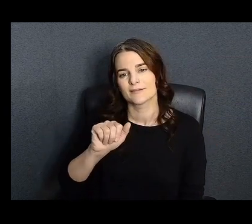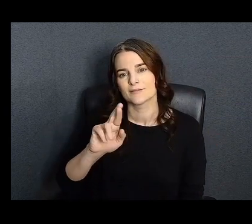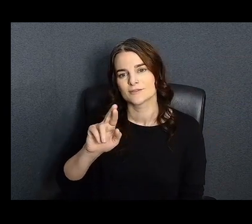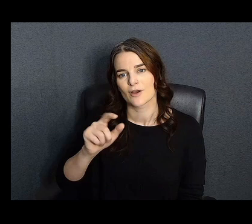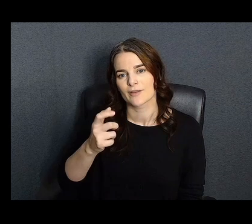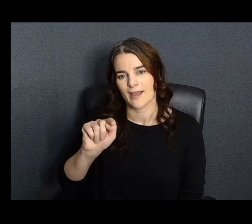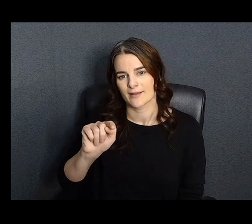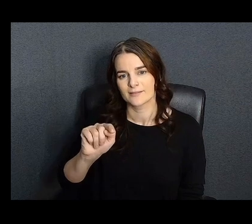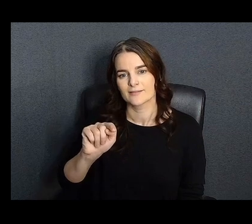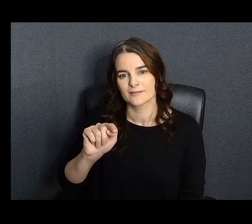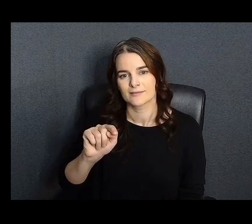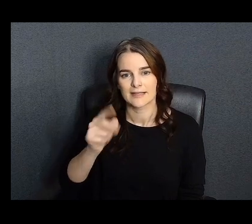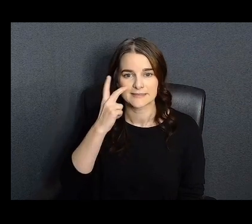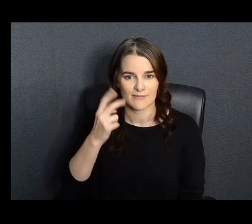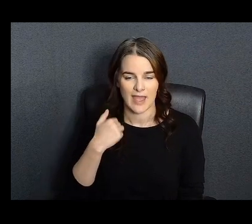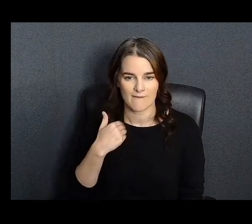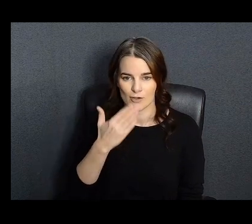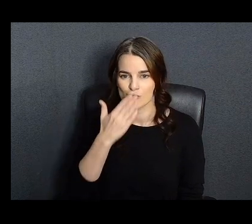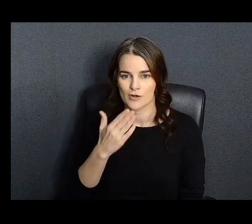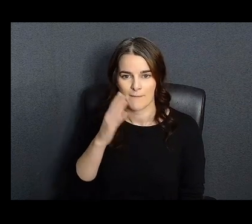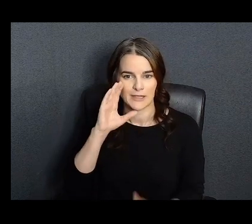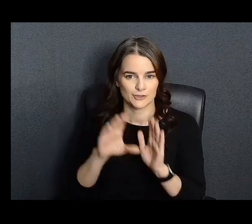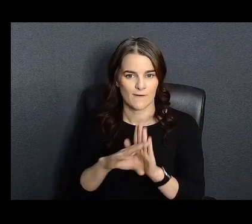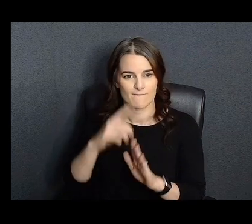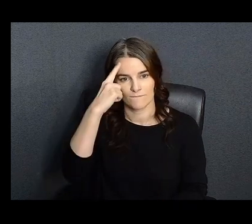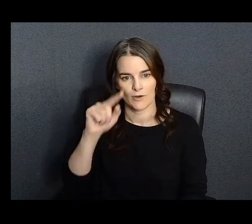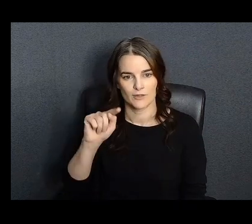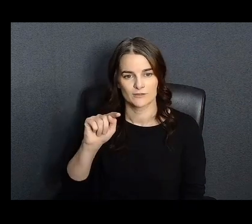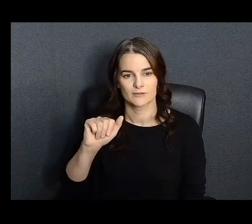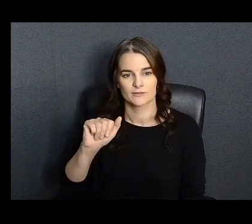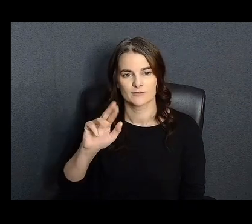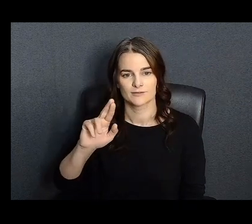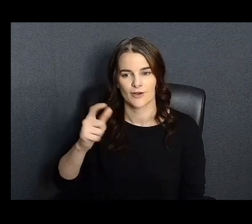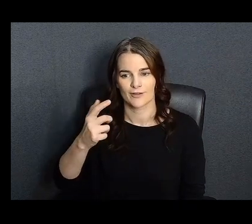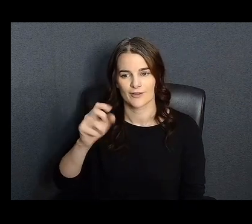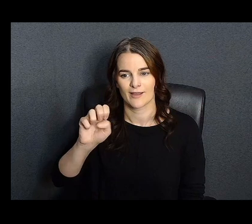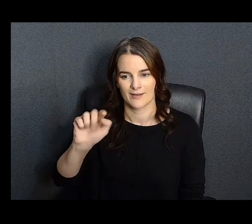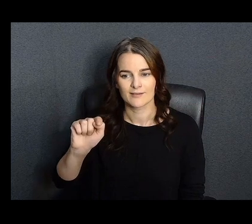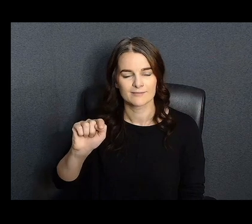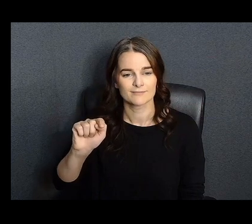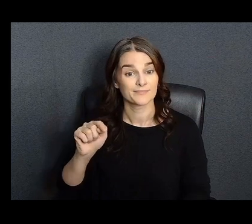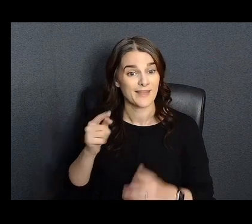Let's see if they have a good picture for Target. Here we go. Target.